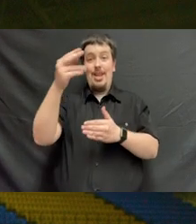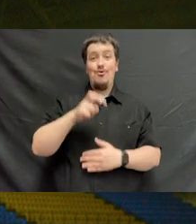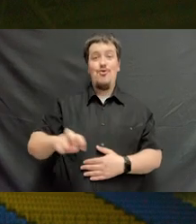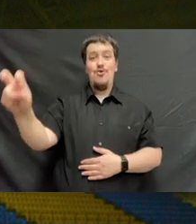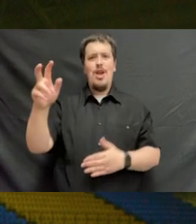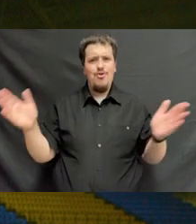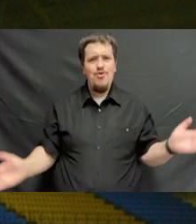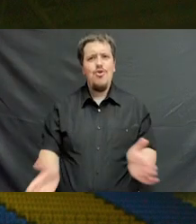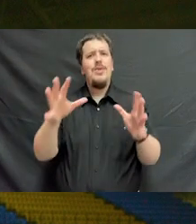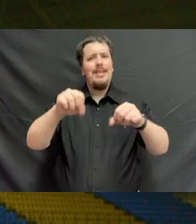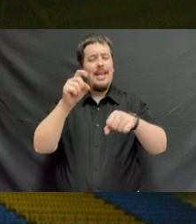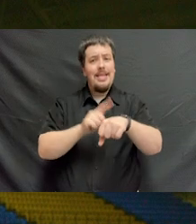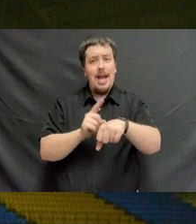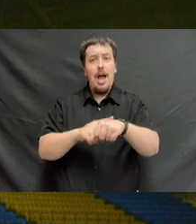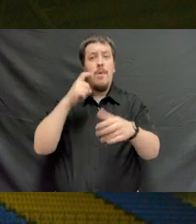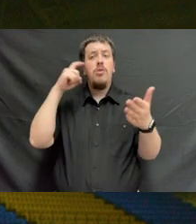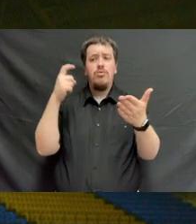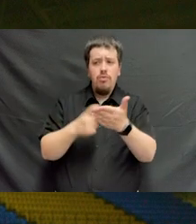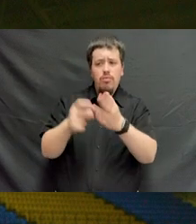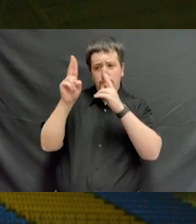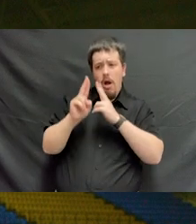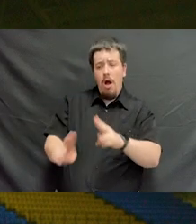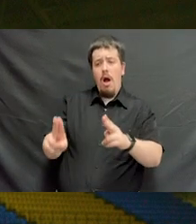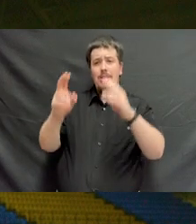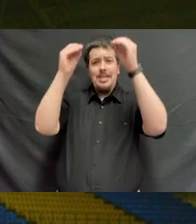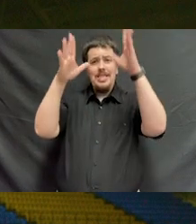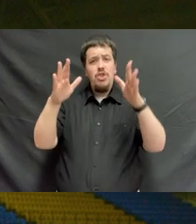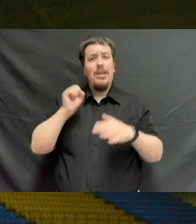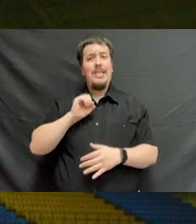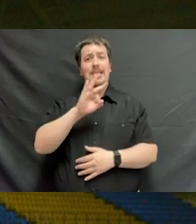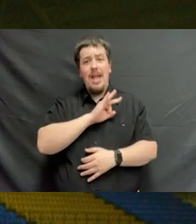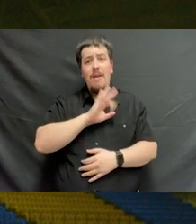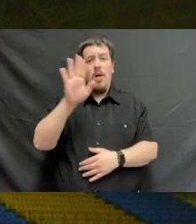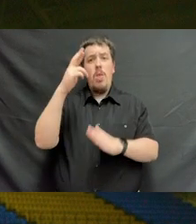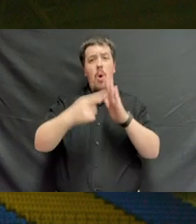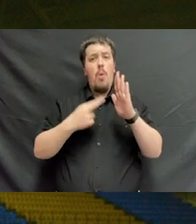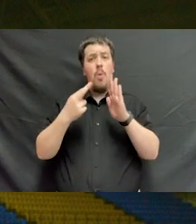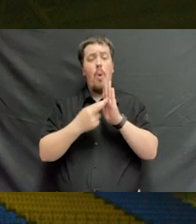I encourage you to take time to acknowledge our faculty and our staff for the role that they have played